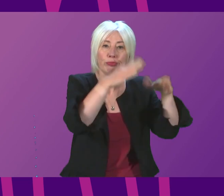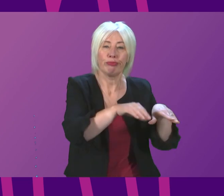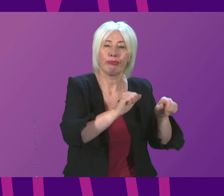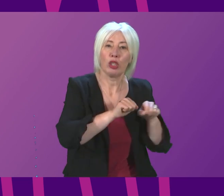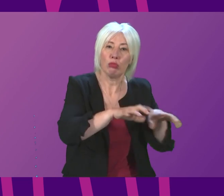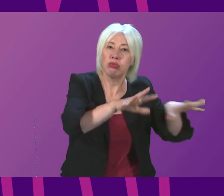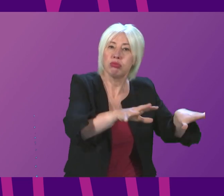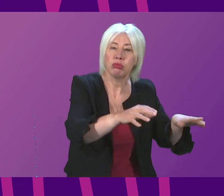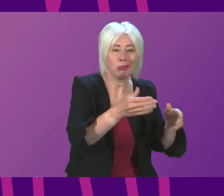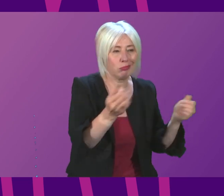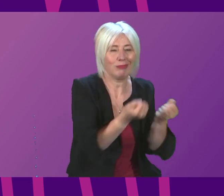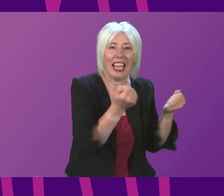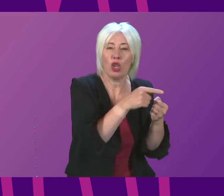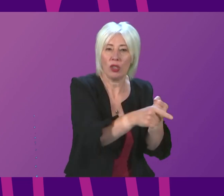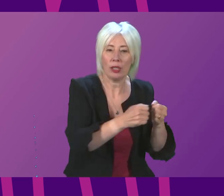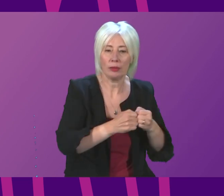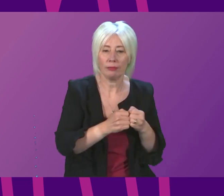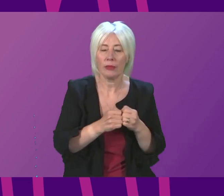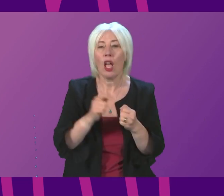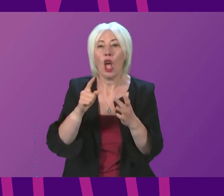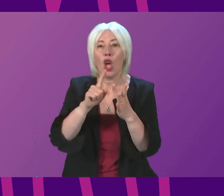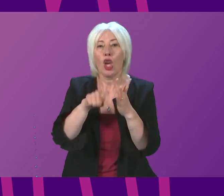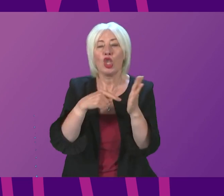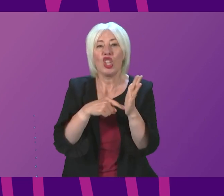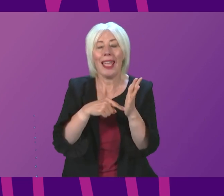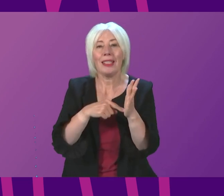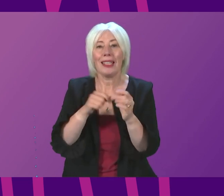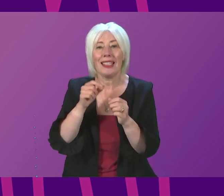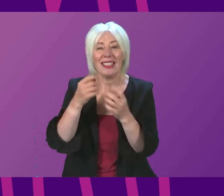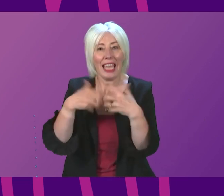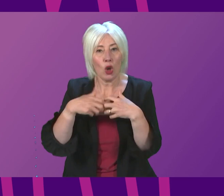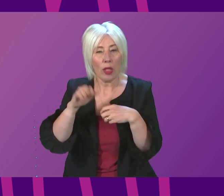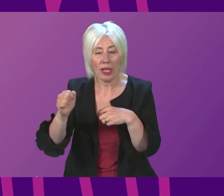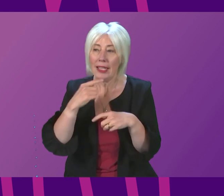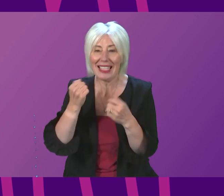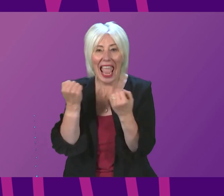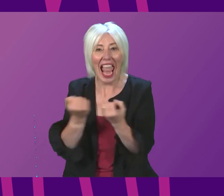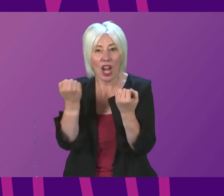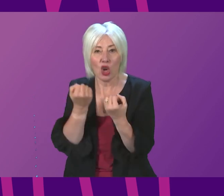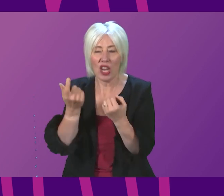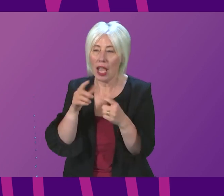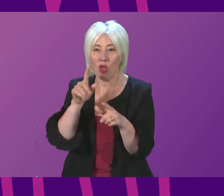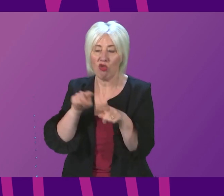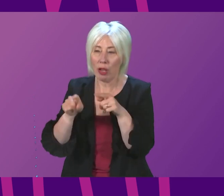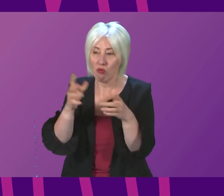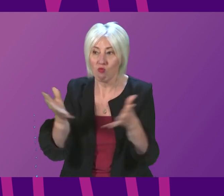Scientists at the UK-based Joint European Torus have set a new record for the amount of energy produced in its quest to produce nuclear fusion.